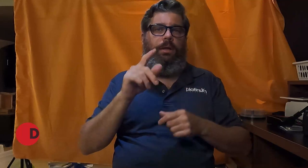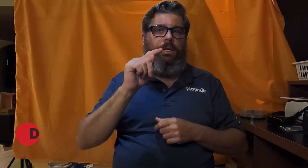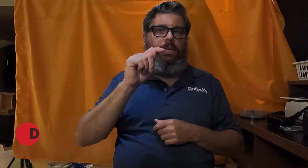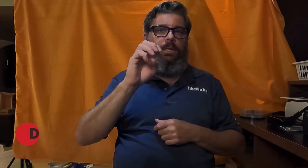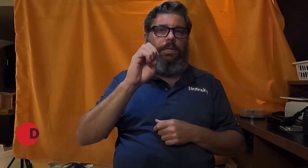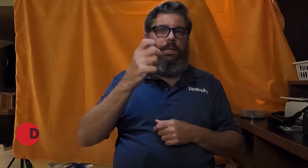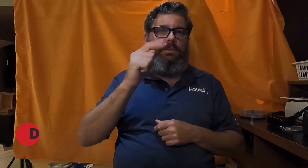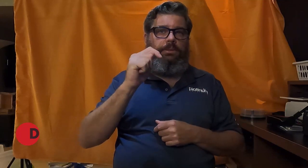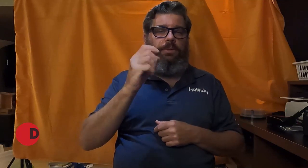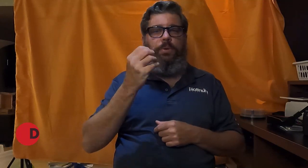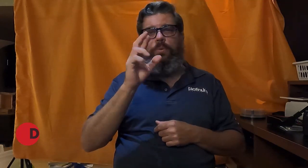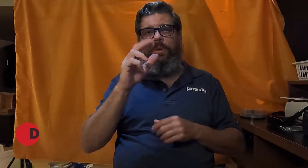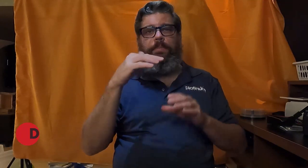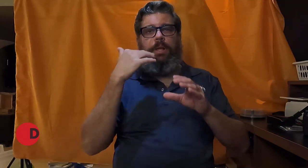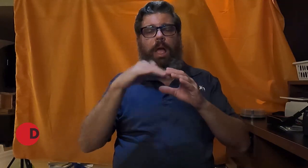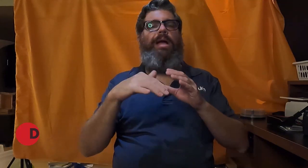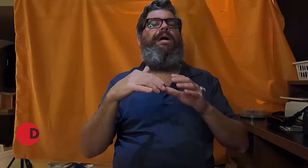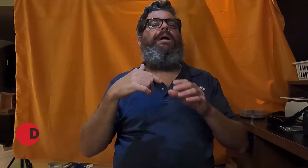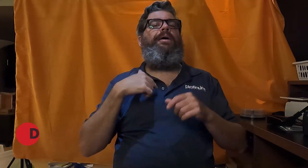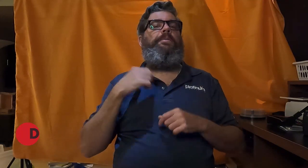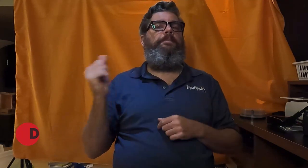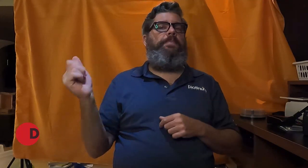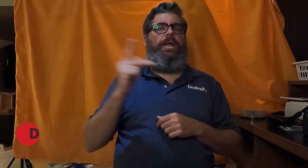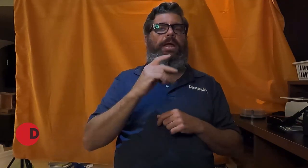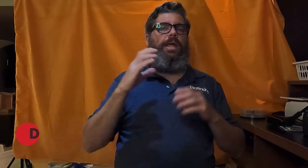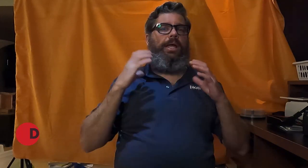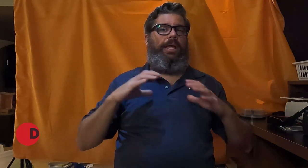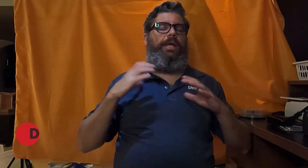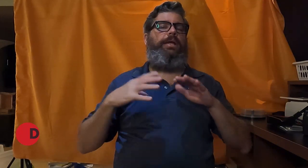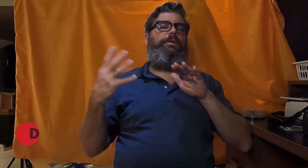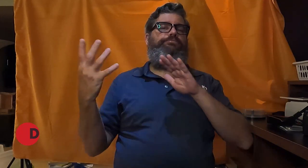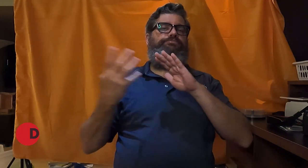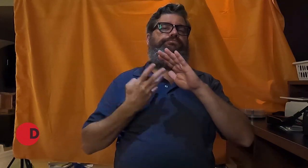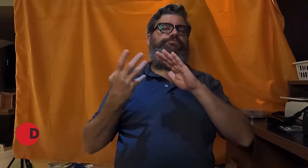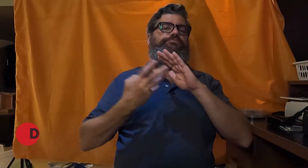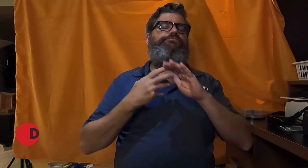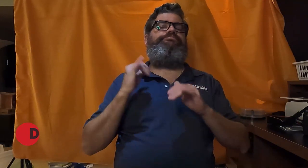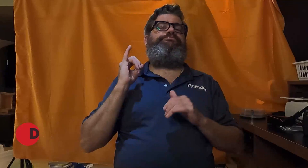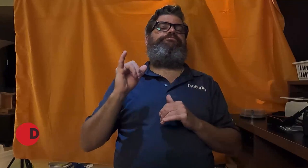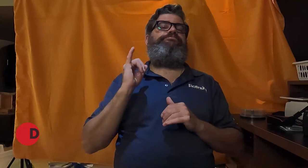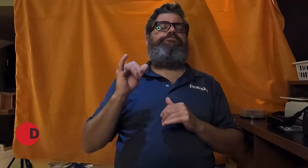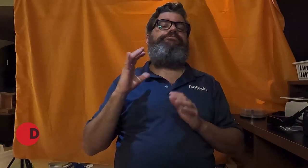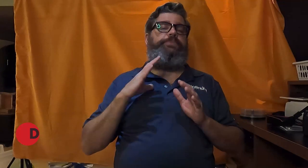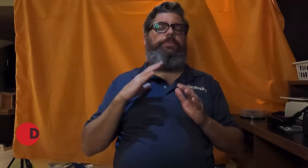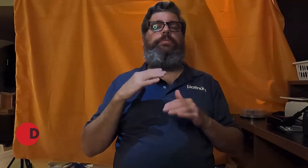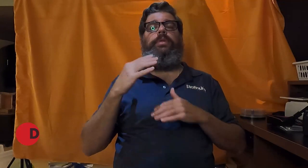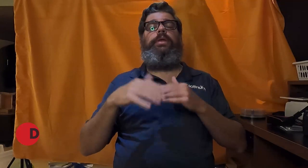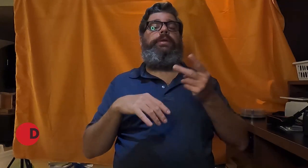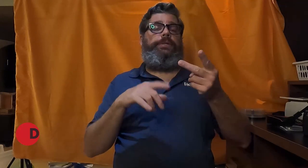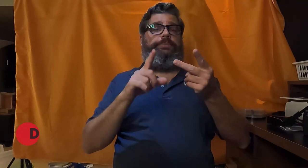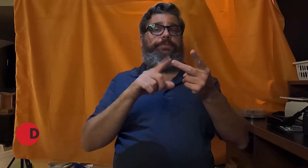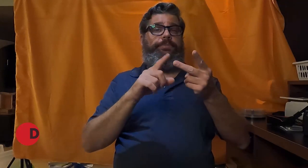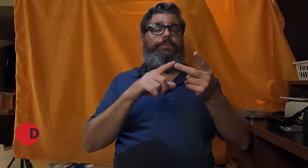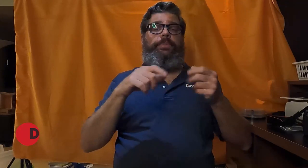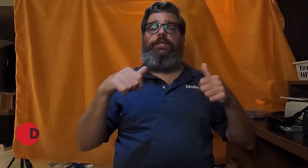and got customers back. The second challenge with emails or texts,